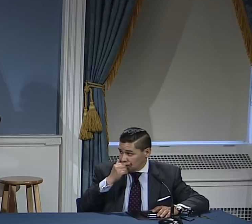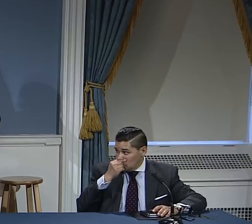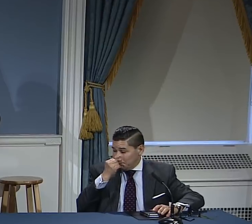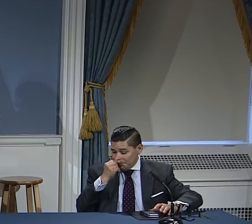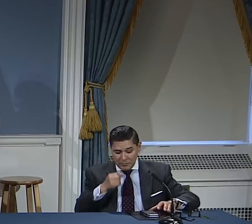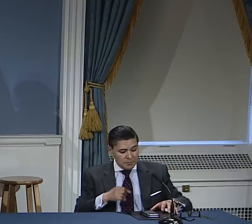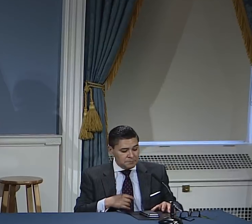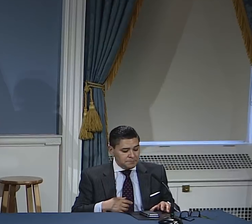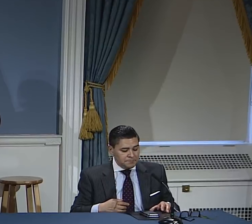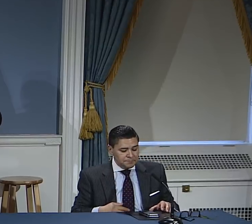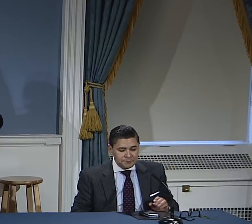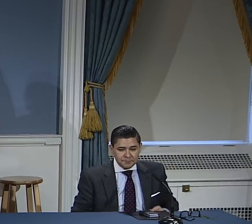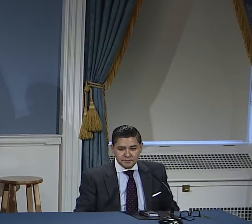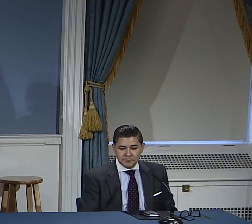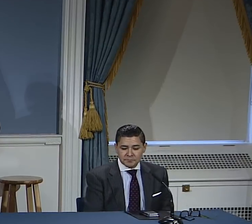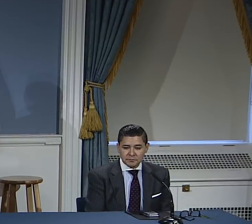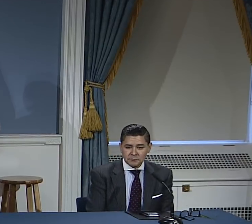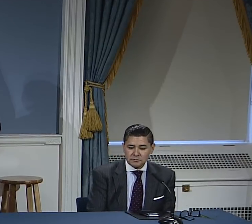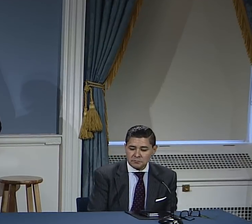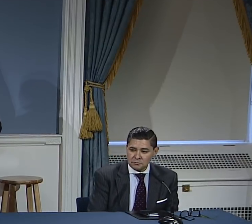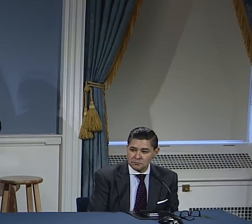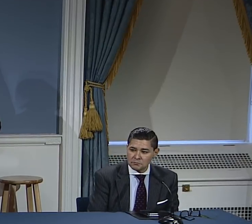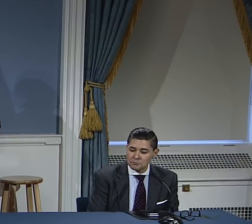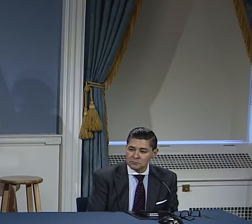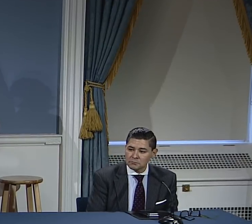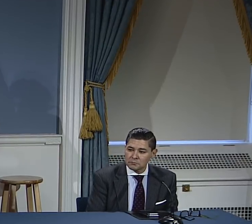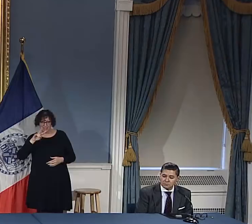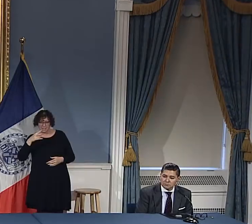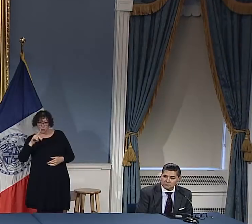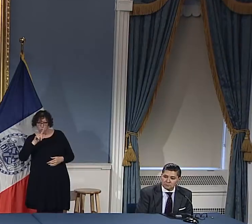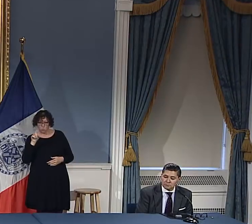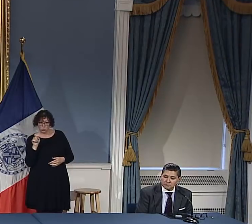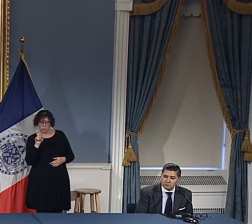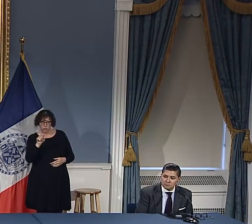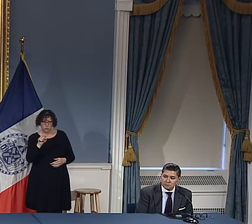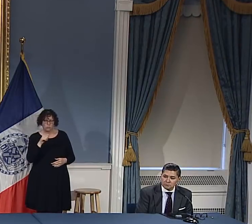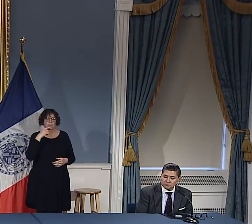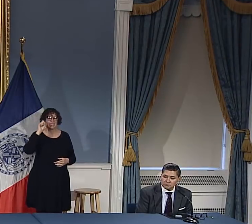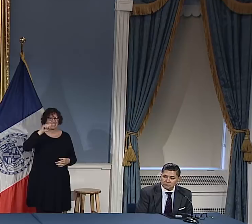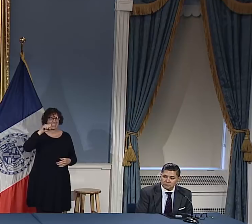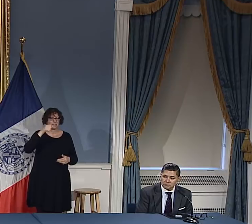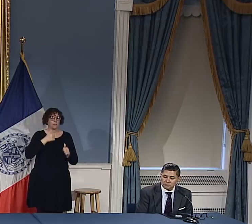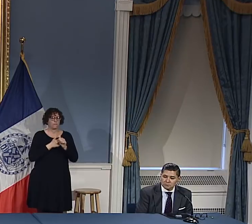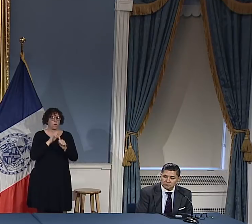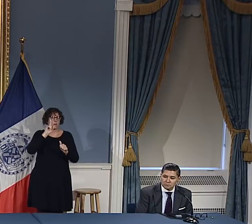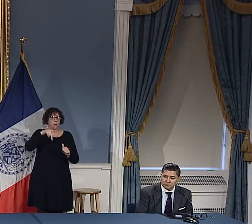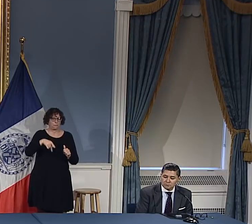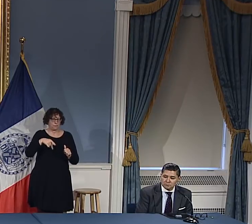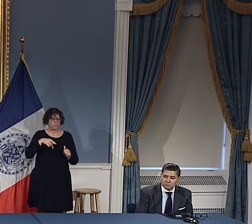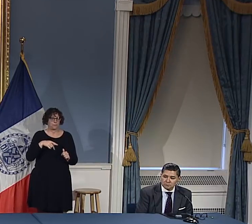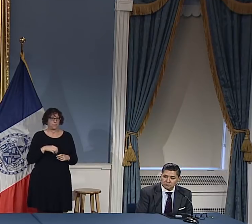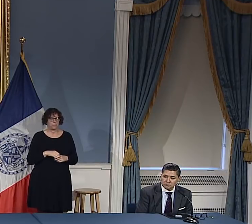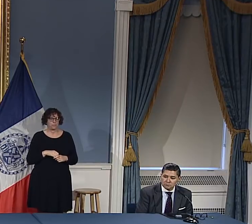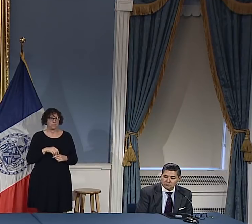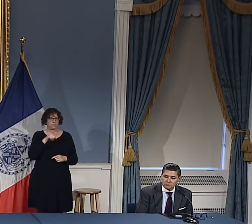WE'RE GOING TO BE TRANSITIONING IN THIS WAY. THOSE DEVICES LLWI B EHEE RIN A MATTER OF WEEKS.